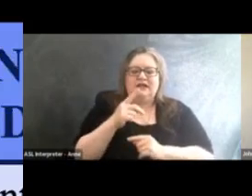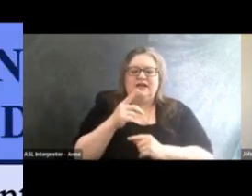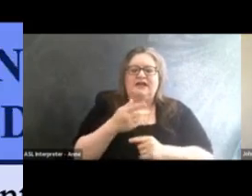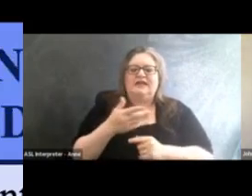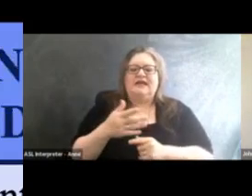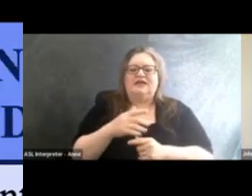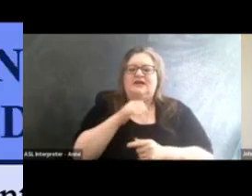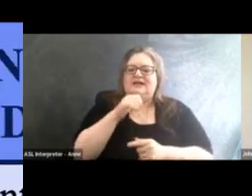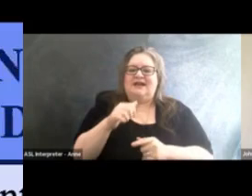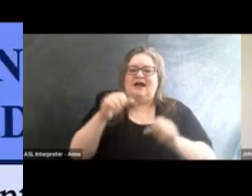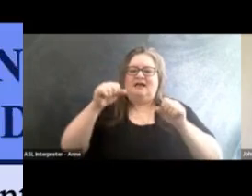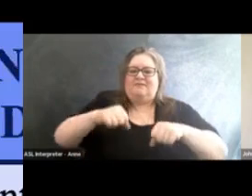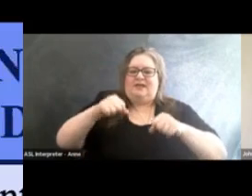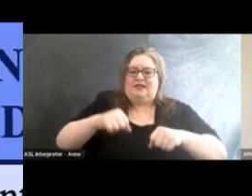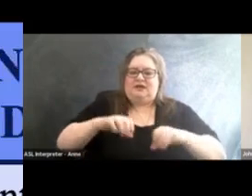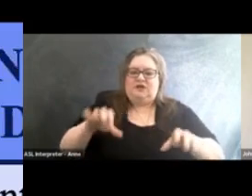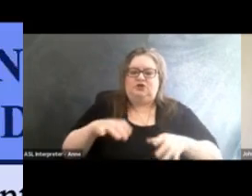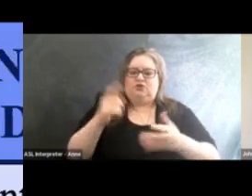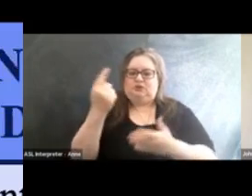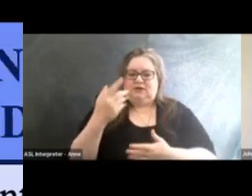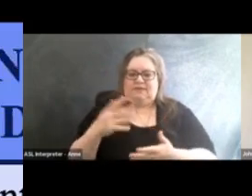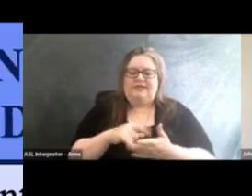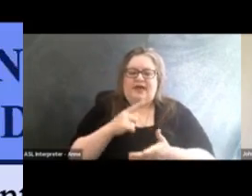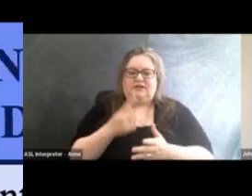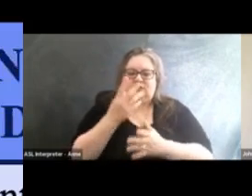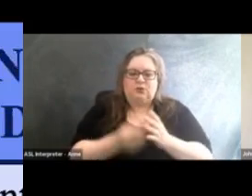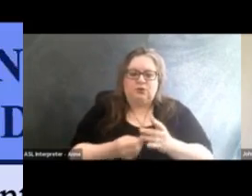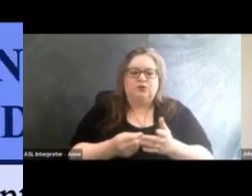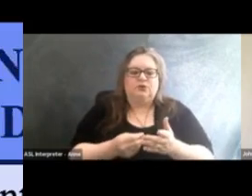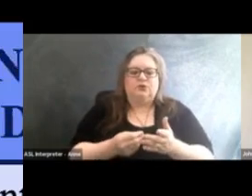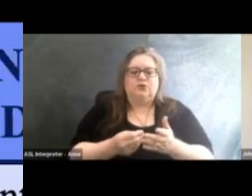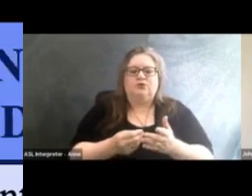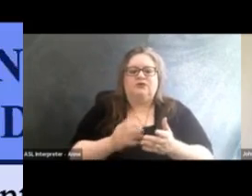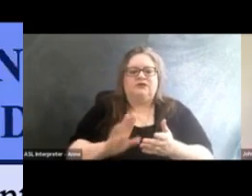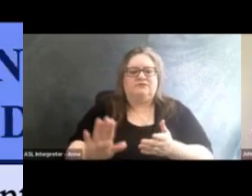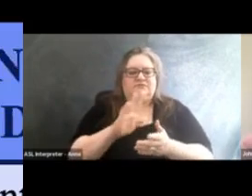something altogether. So that's that losing the one's independence. But what I want to